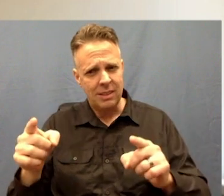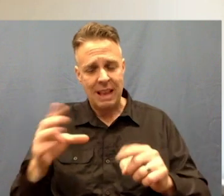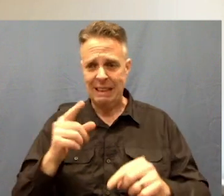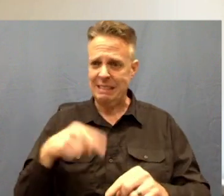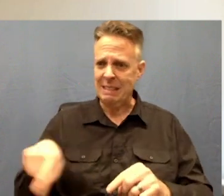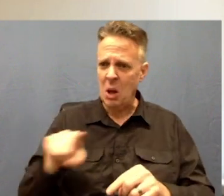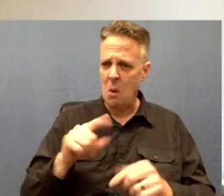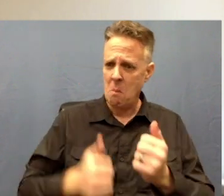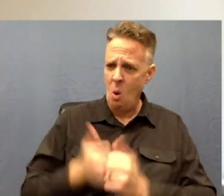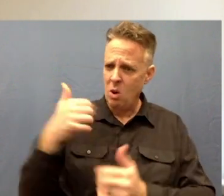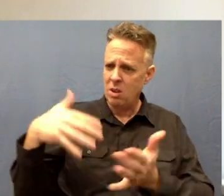WHO ARE MOST VULNERABLE. THROUGHOUT THE PANDEMIC, I'VE